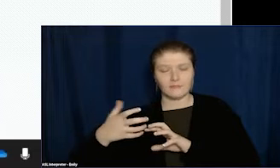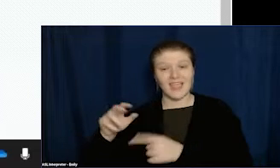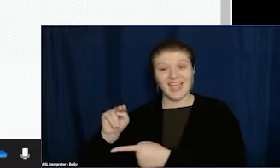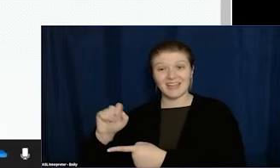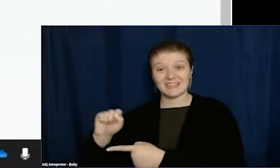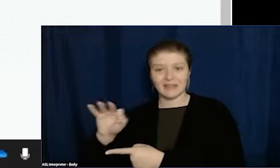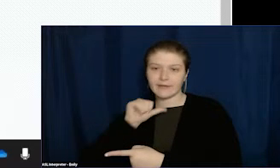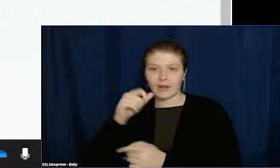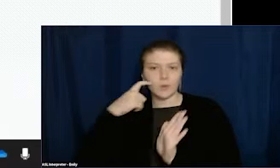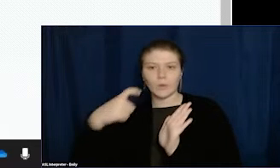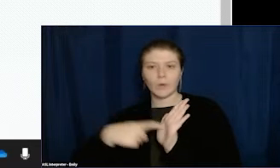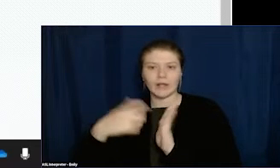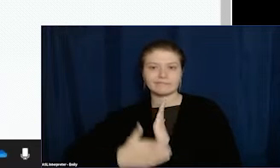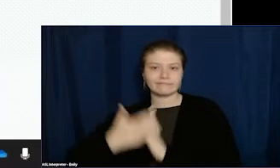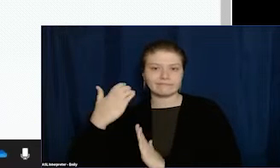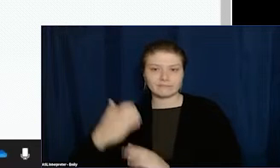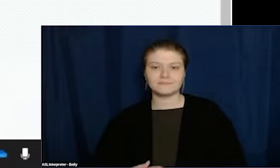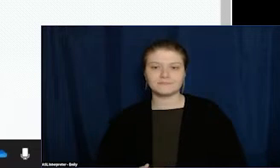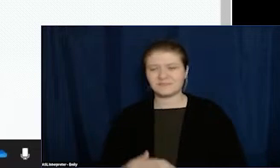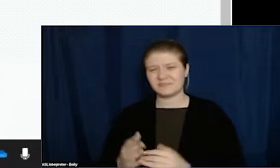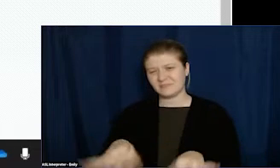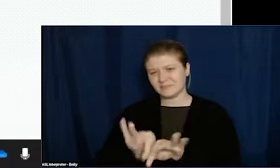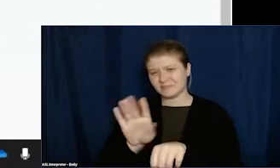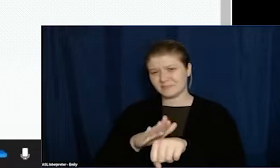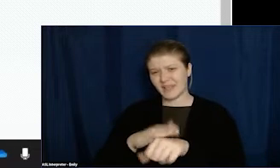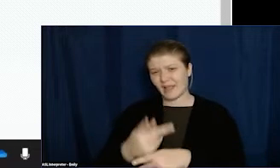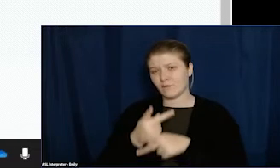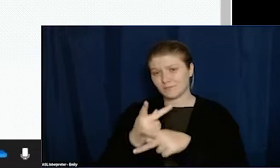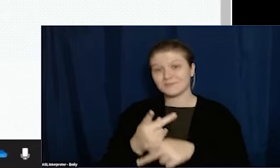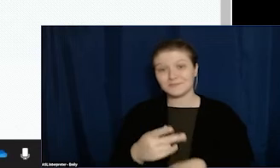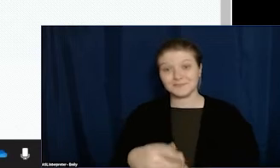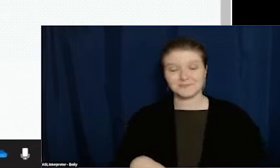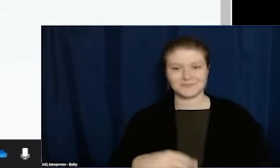So just be careful about that.